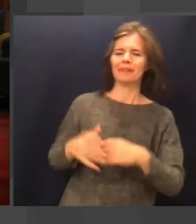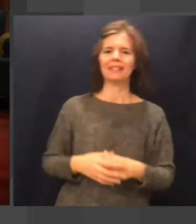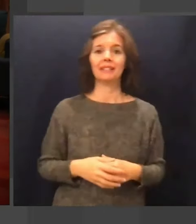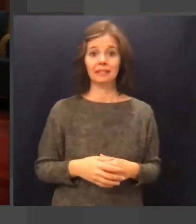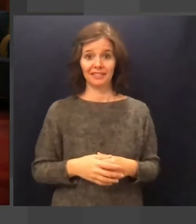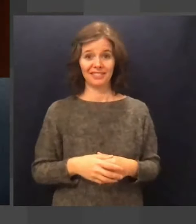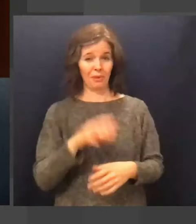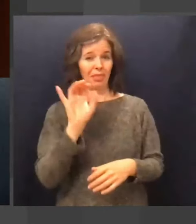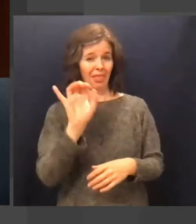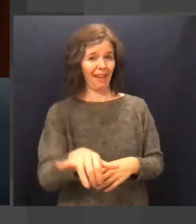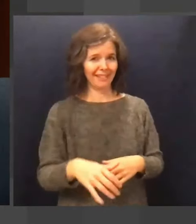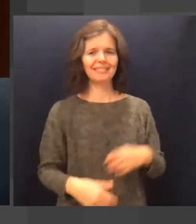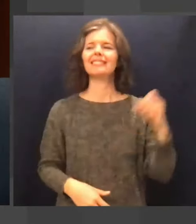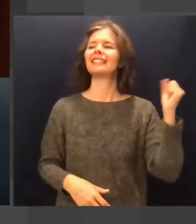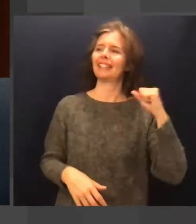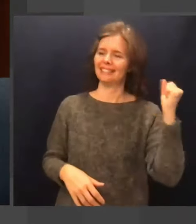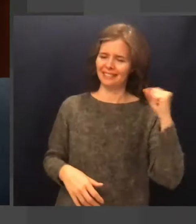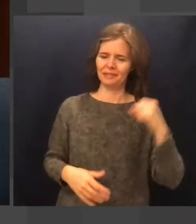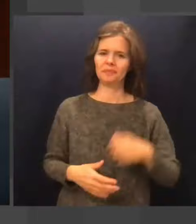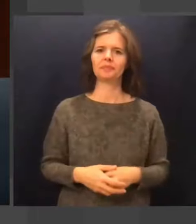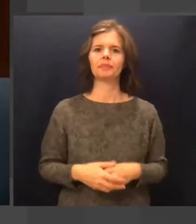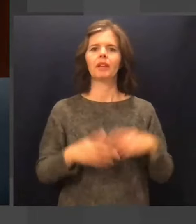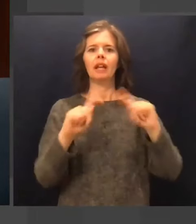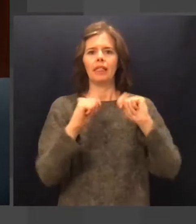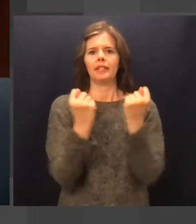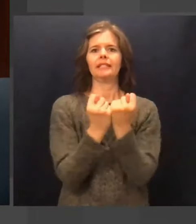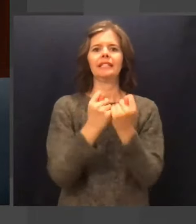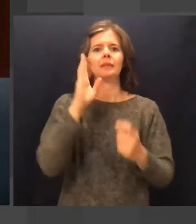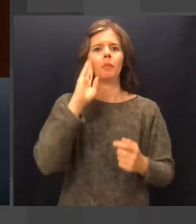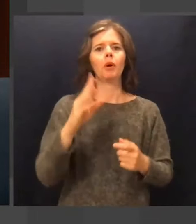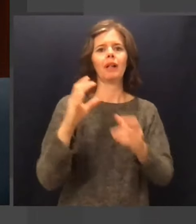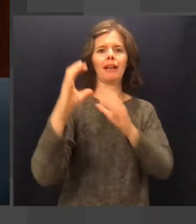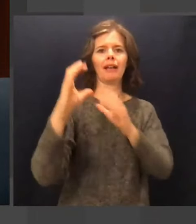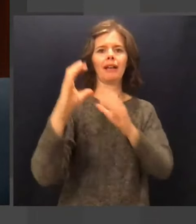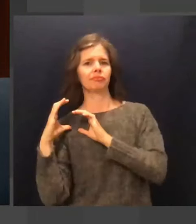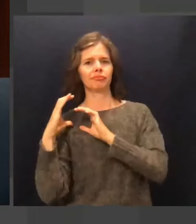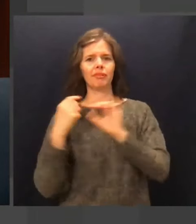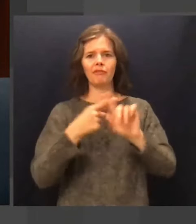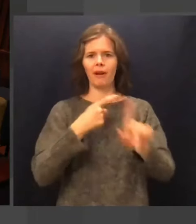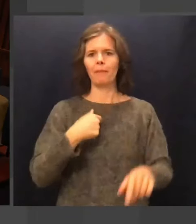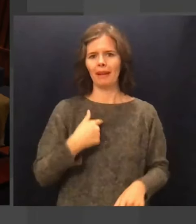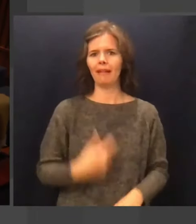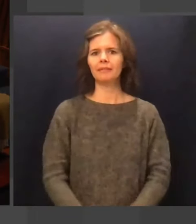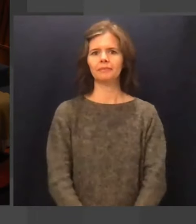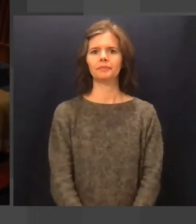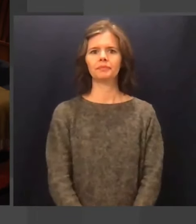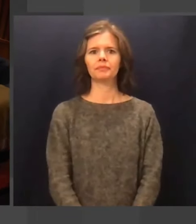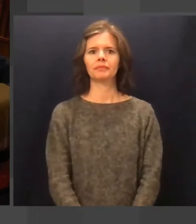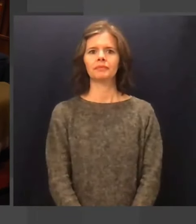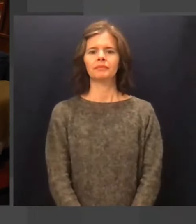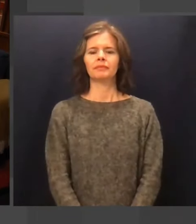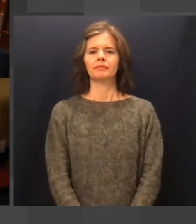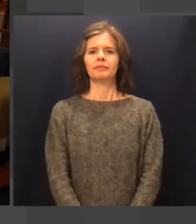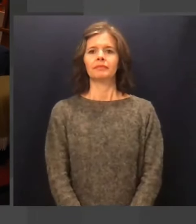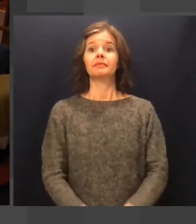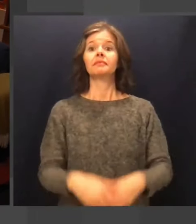SO EXACTLY WHAT SAID. YOU DON'T WANT TO DO. AND THEY WILL HAVE TO CARRY IT OVER THE FINISH LINE.